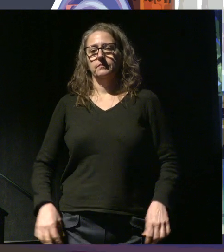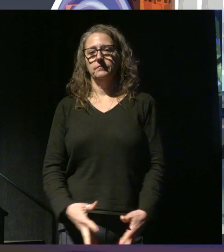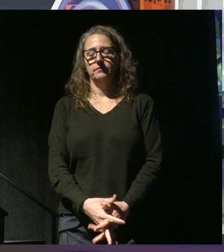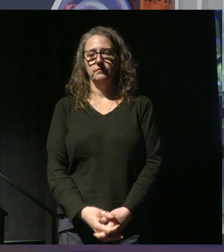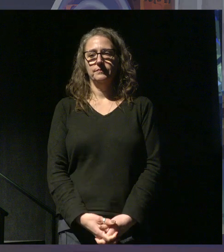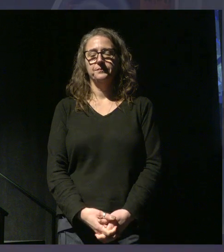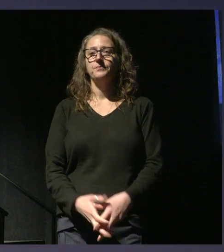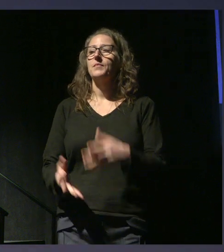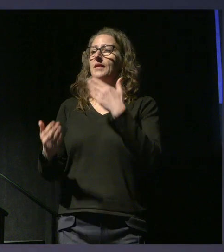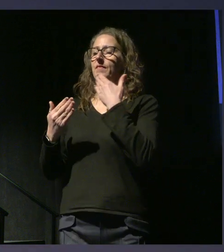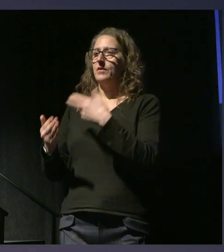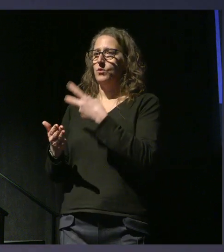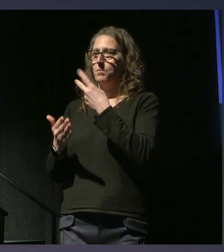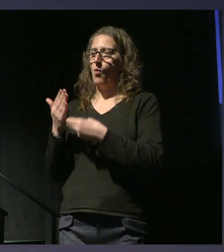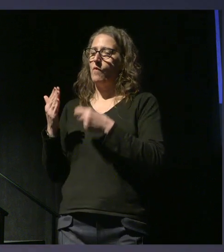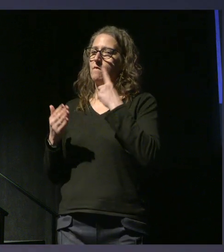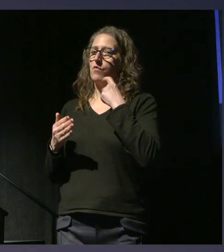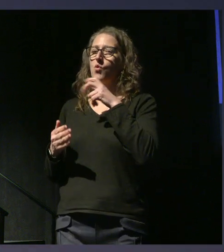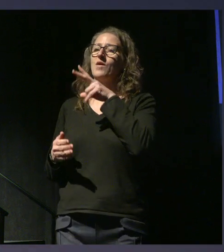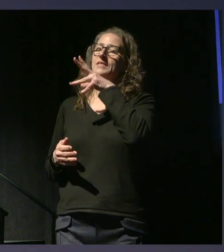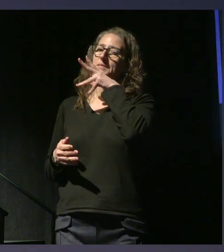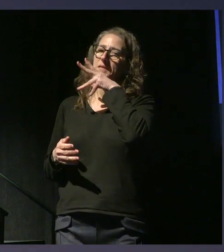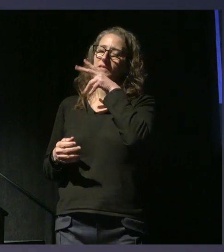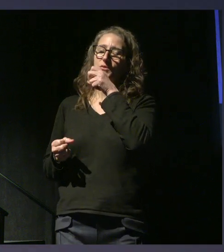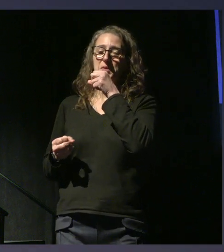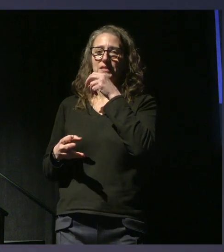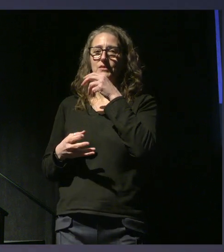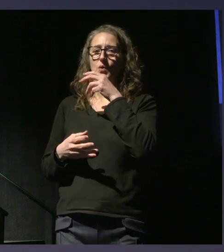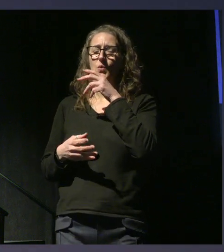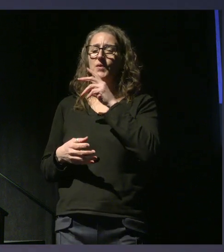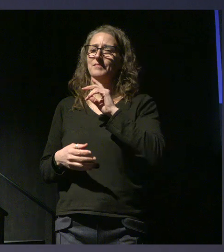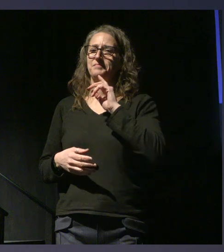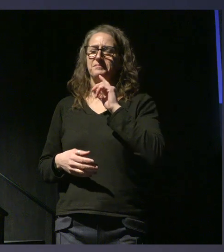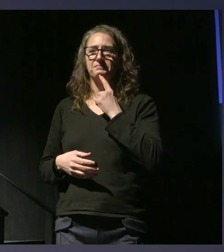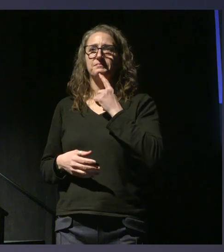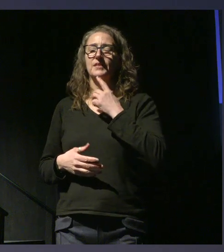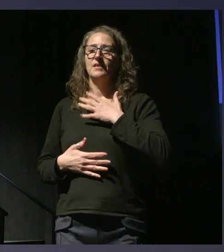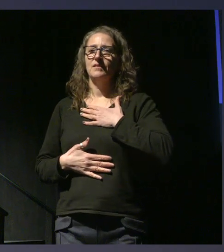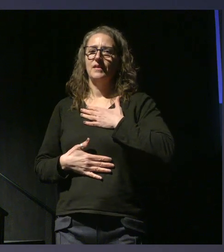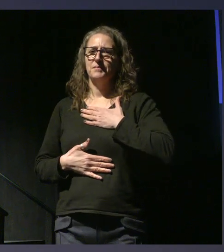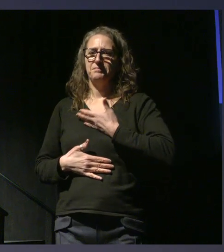Thank you both of you for speaking so genuinely and sincerely about her and what she meant to you.